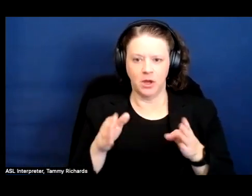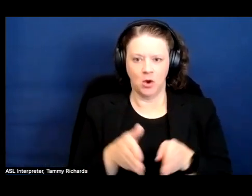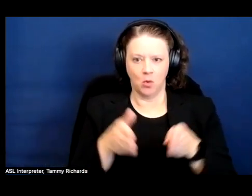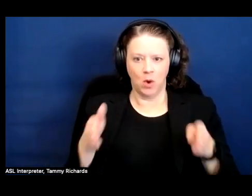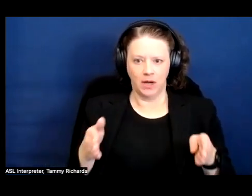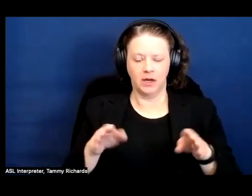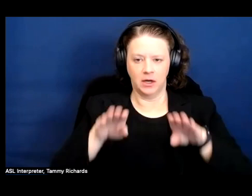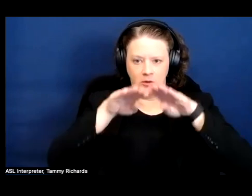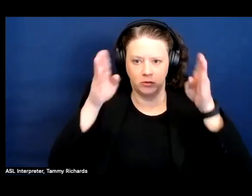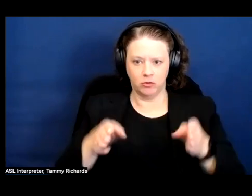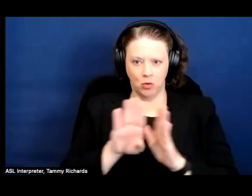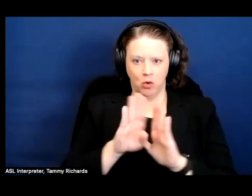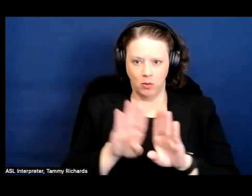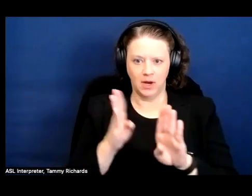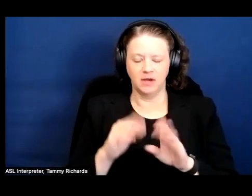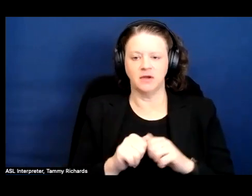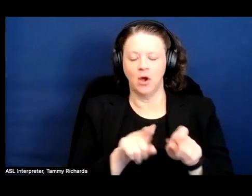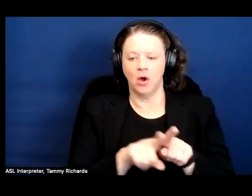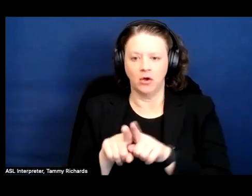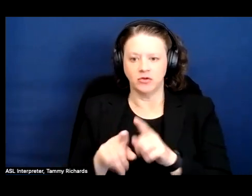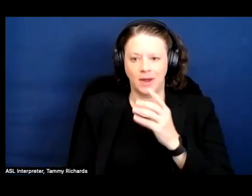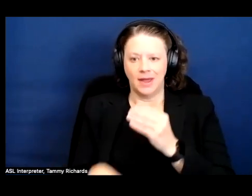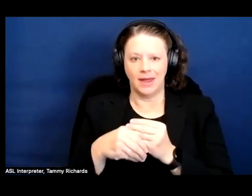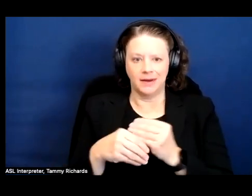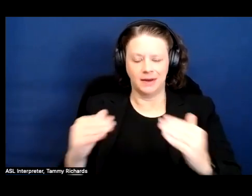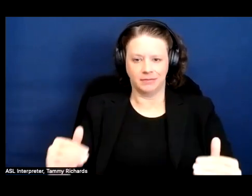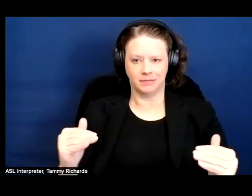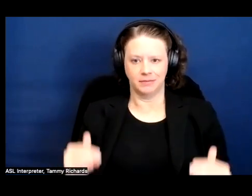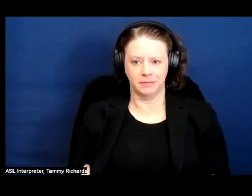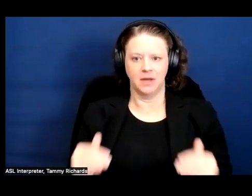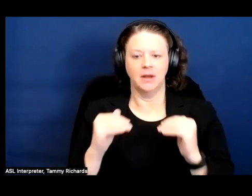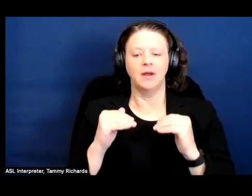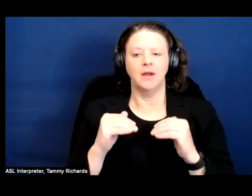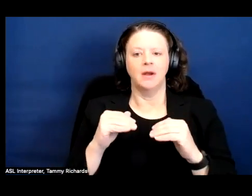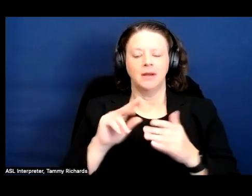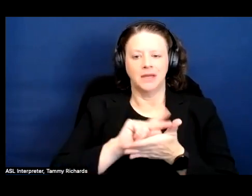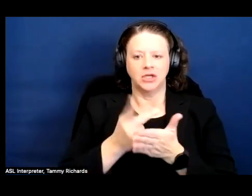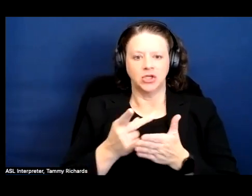and their service dog enters rooms before them to flick on lights with its nose,